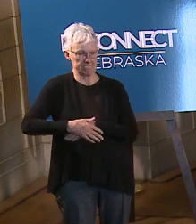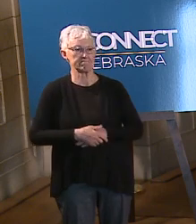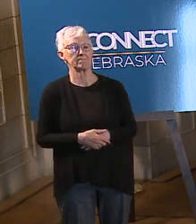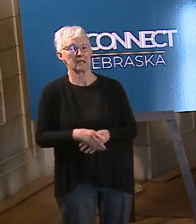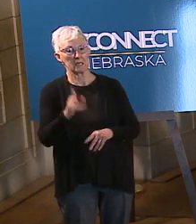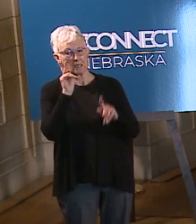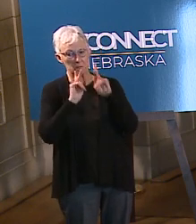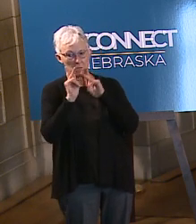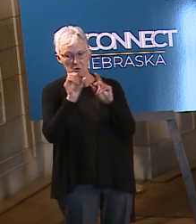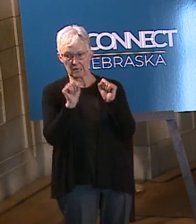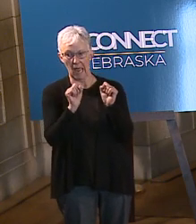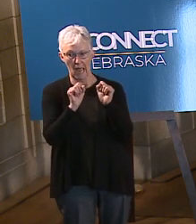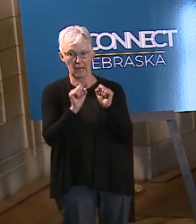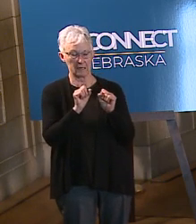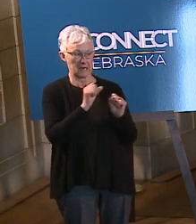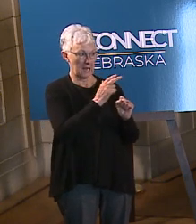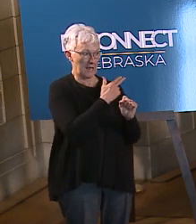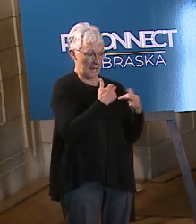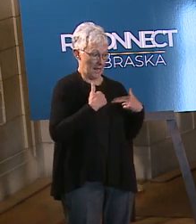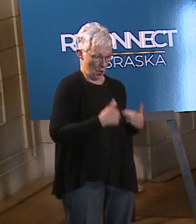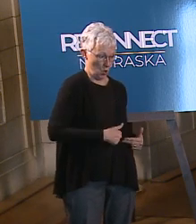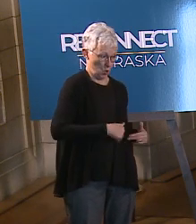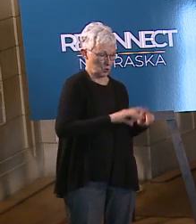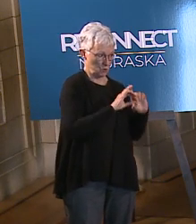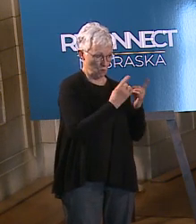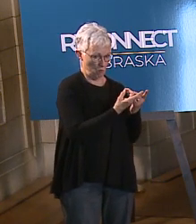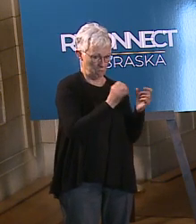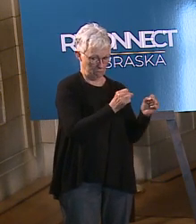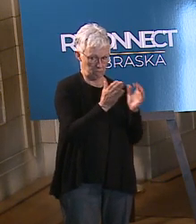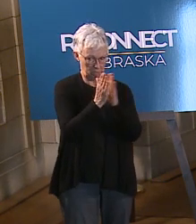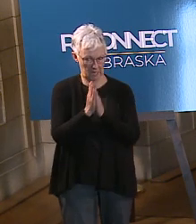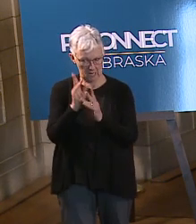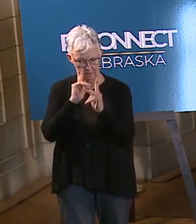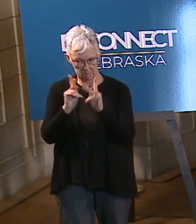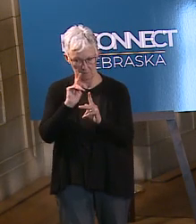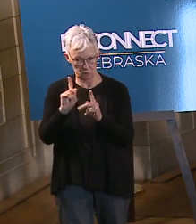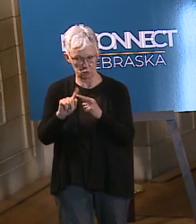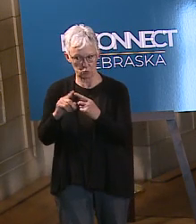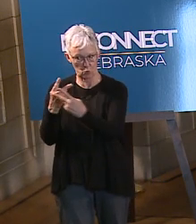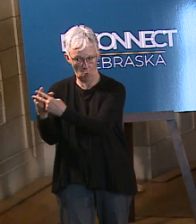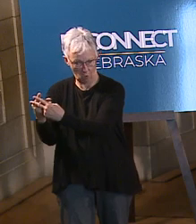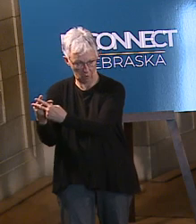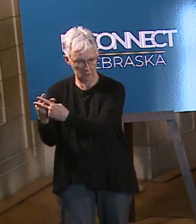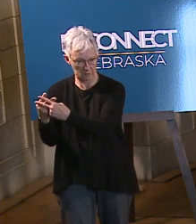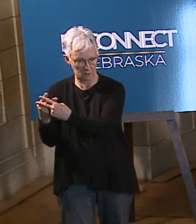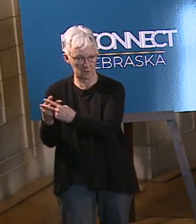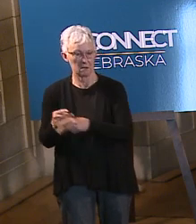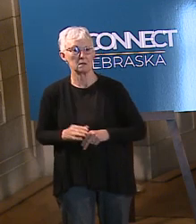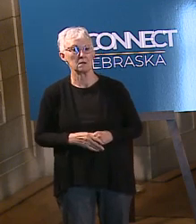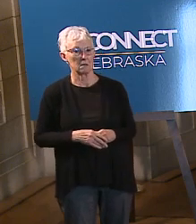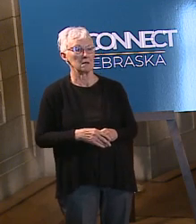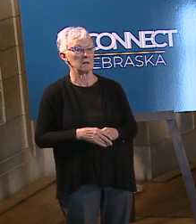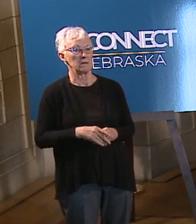THIS EVENING, AND HEALTH DEPARTMENTS WILL STILL BE ABLE TO GO THROUGH THEIR NORMAL PROCESS OF ASKING PEOPLE TO